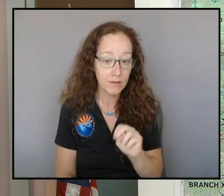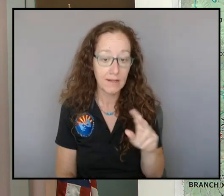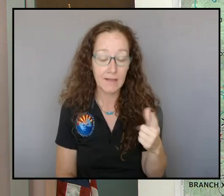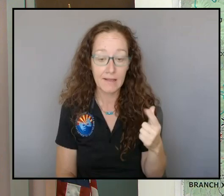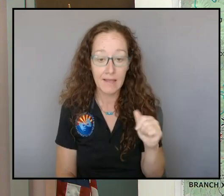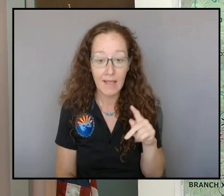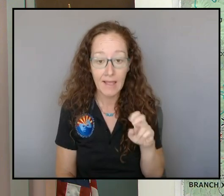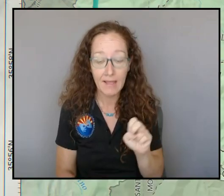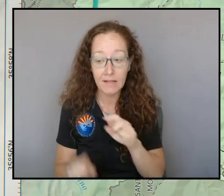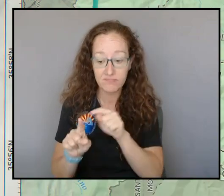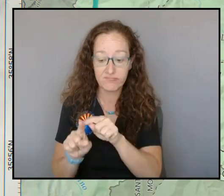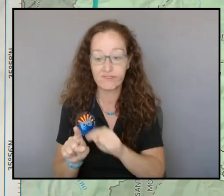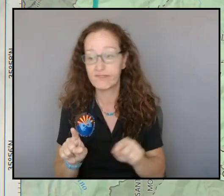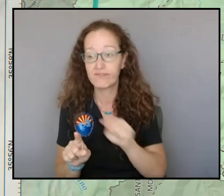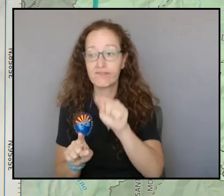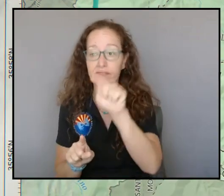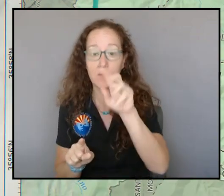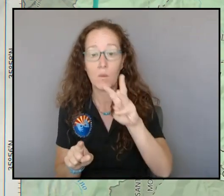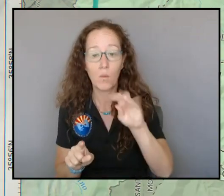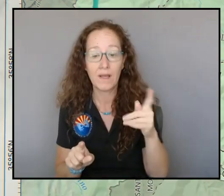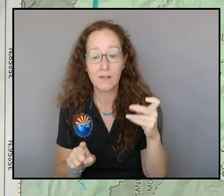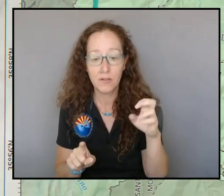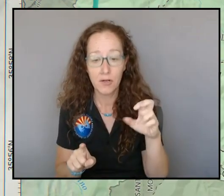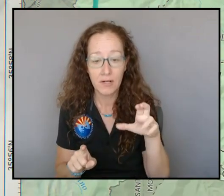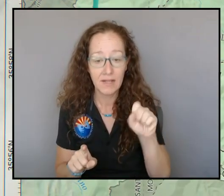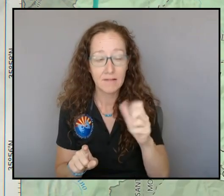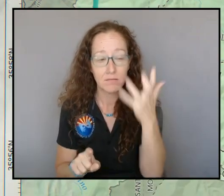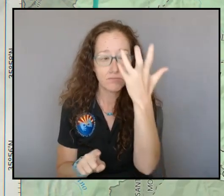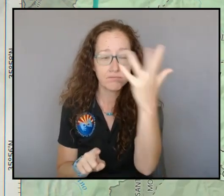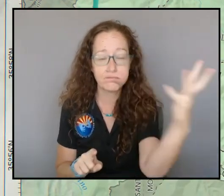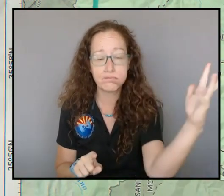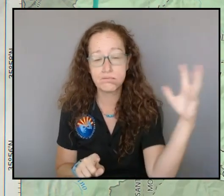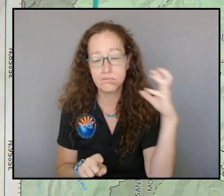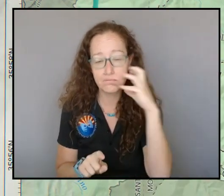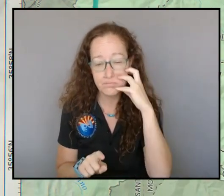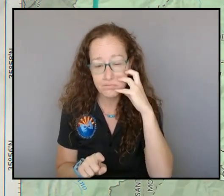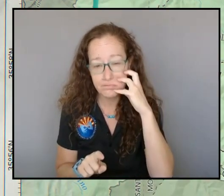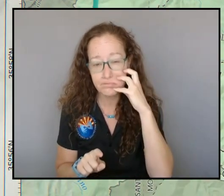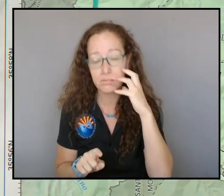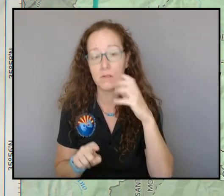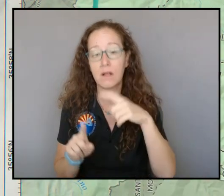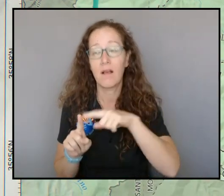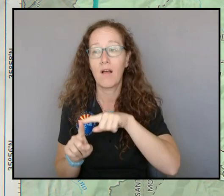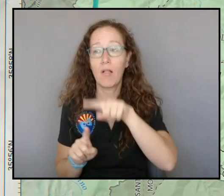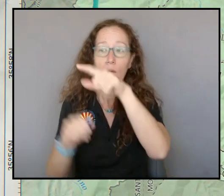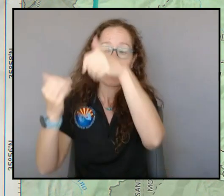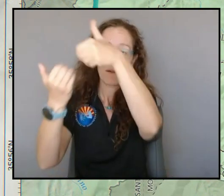the divide up there where the terrain opens up and it's kind of like that bare, rocky stuff where we intend to tie